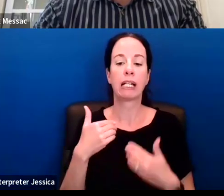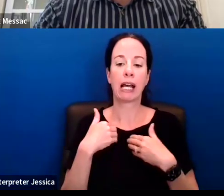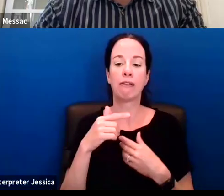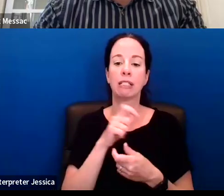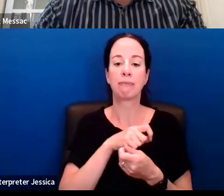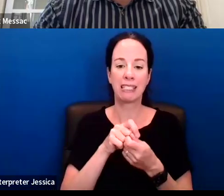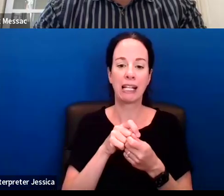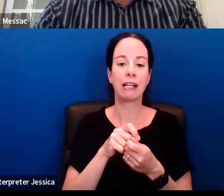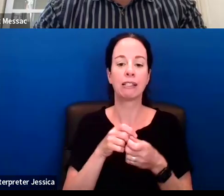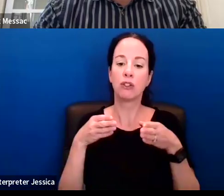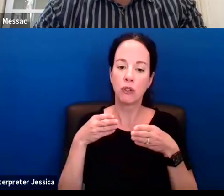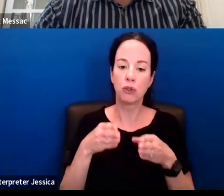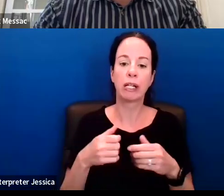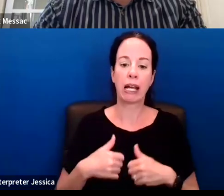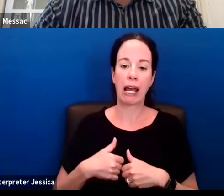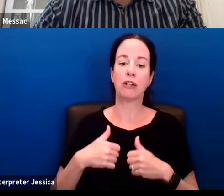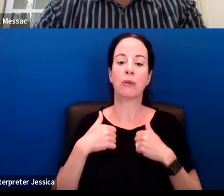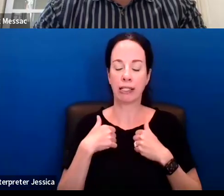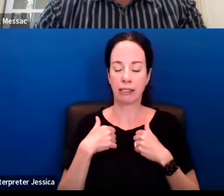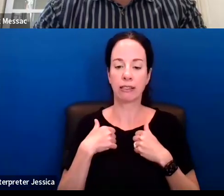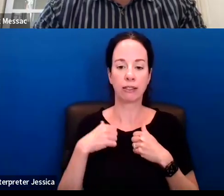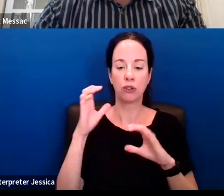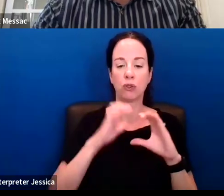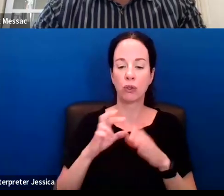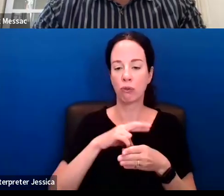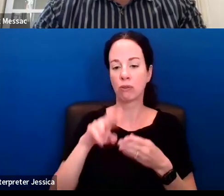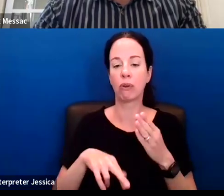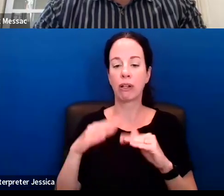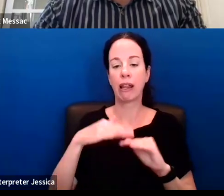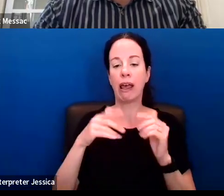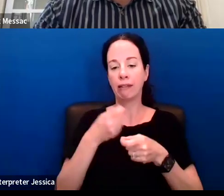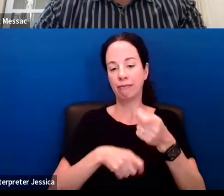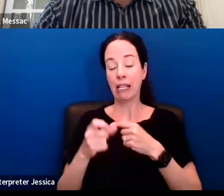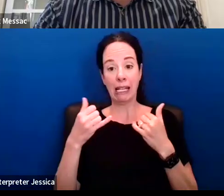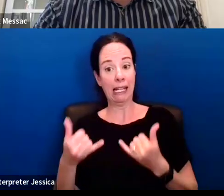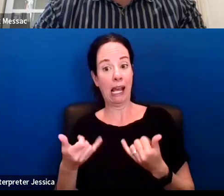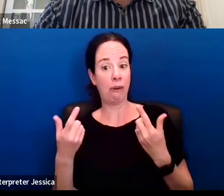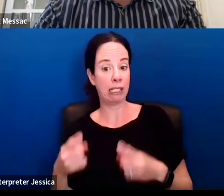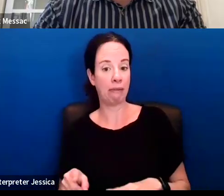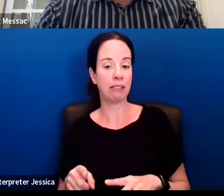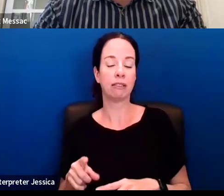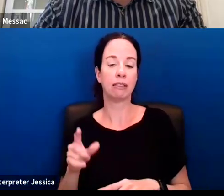address-level search results rather than what's currently made available, which is broad zip